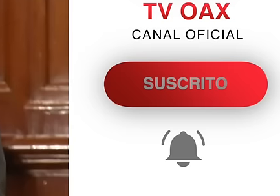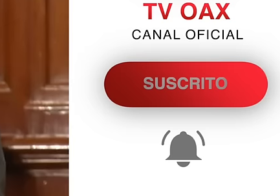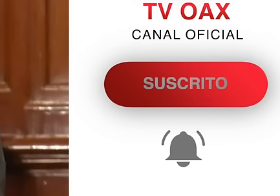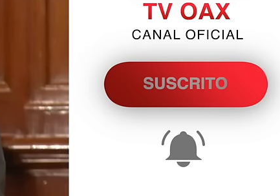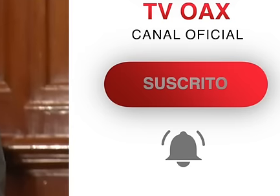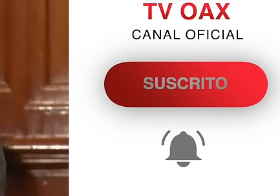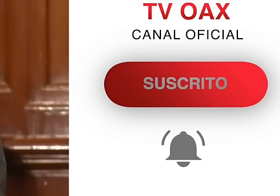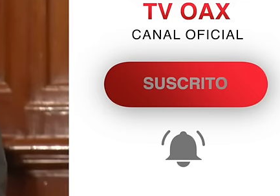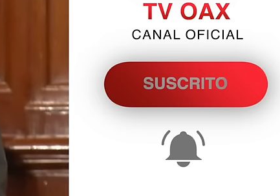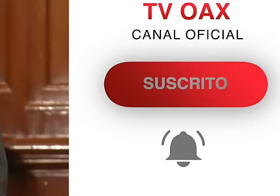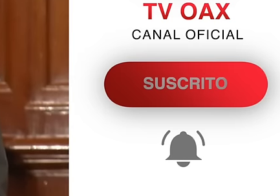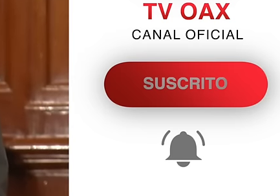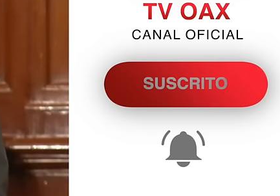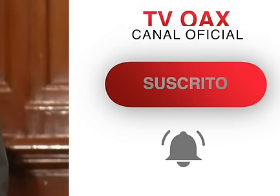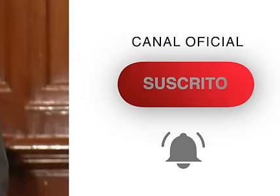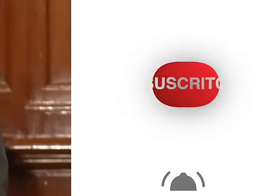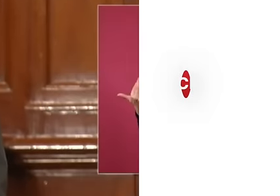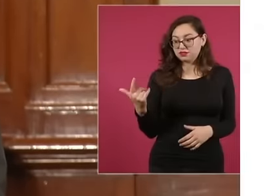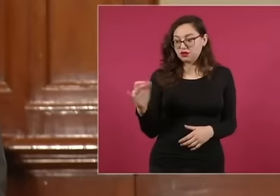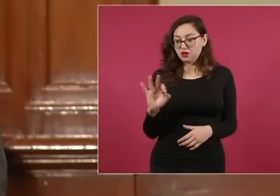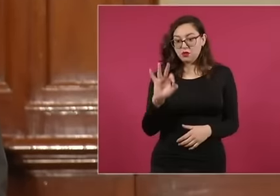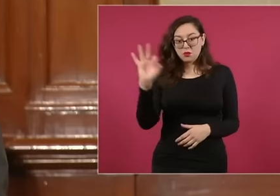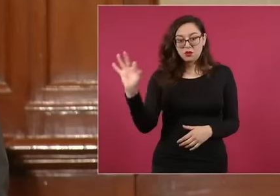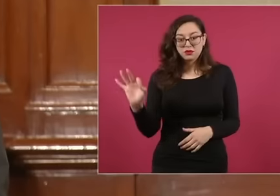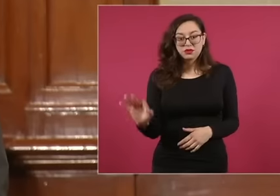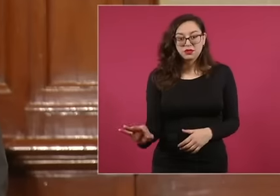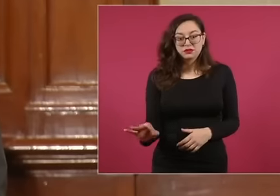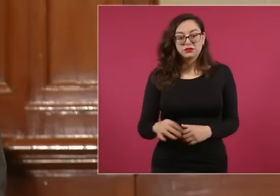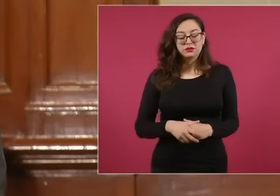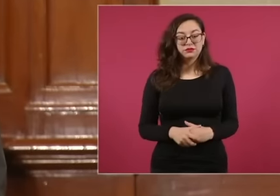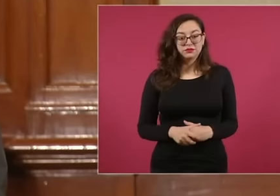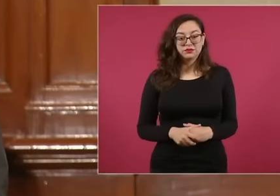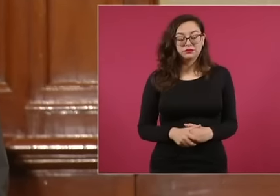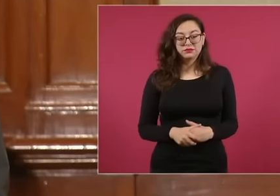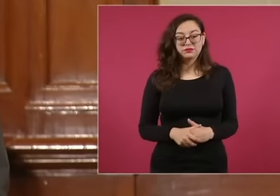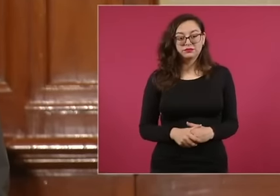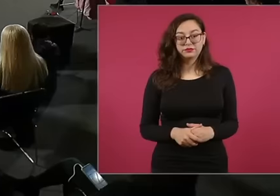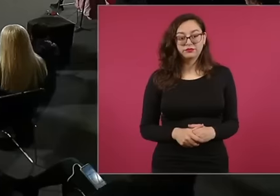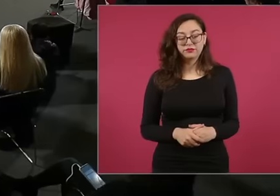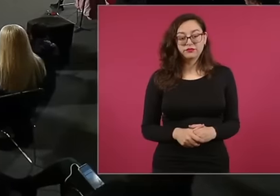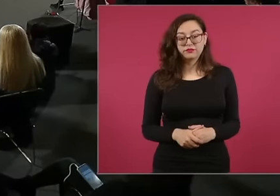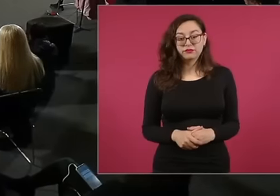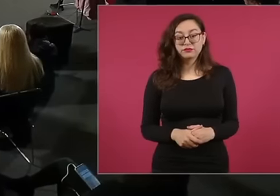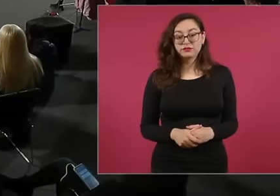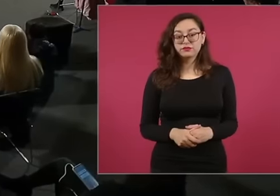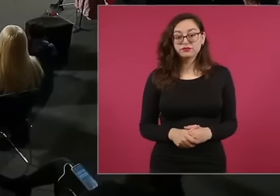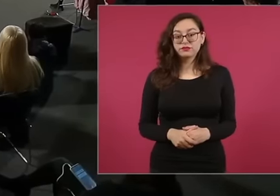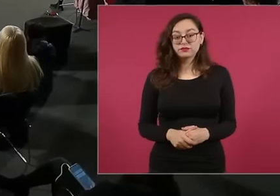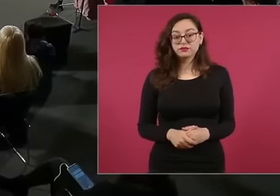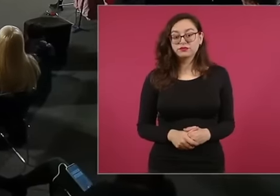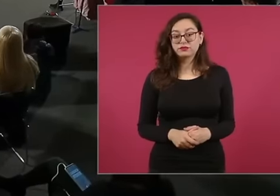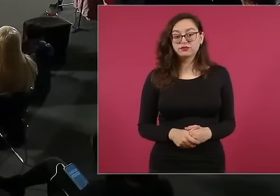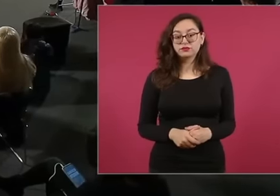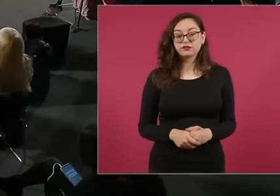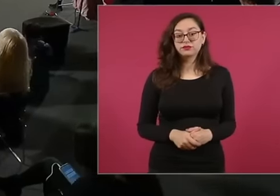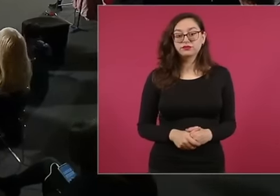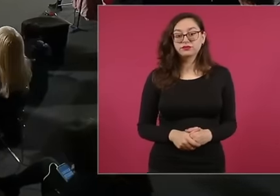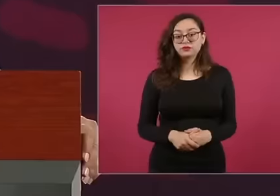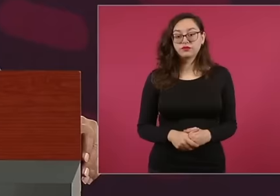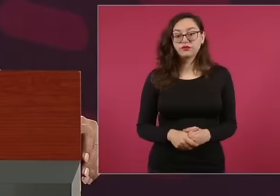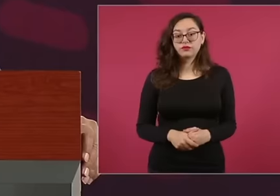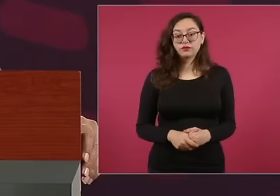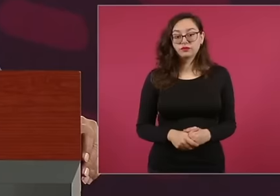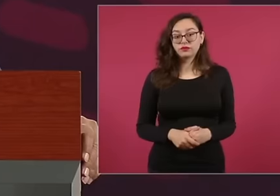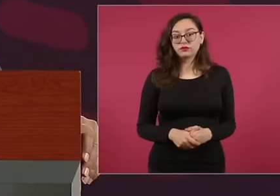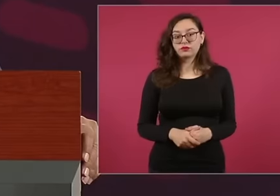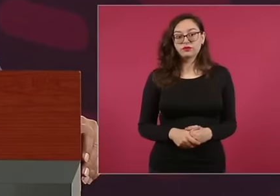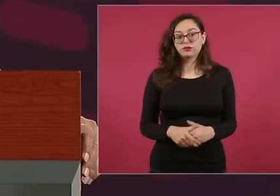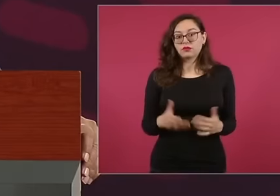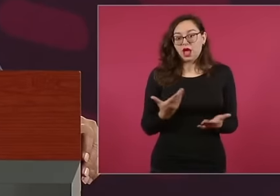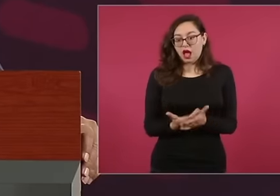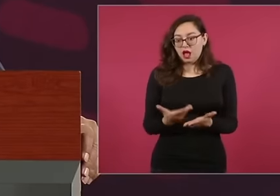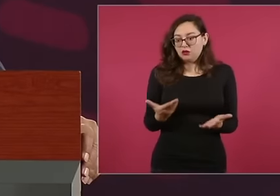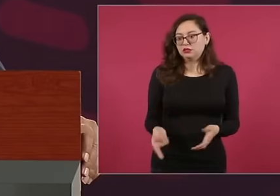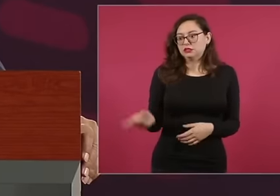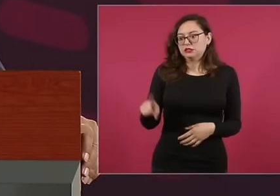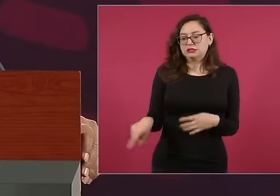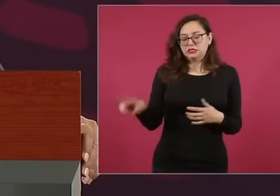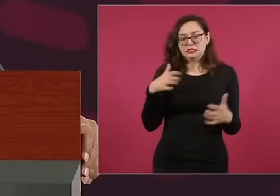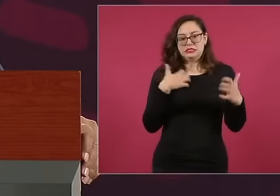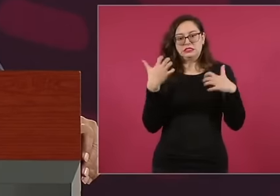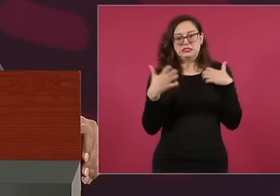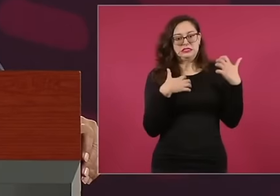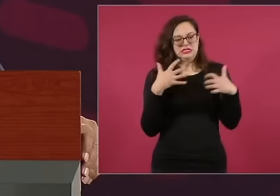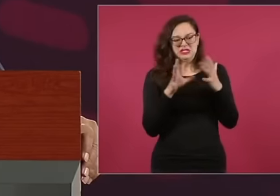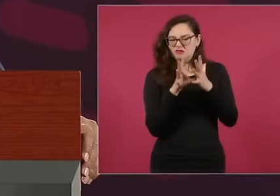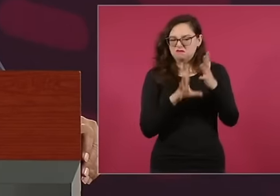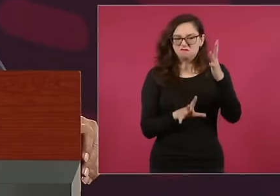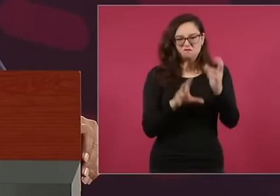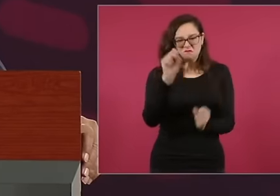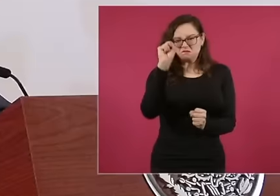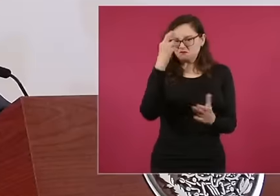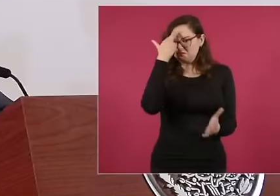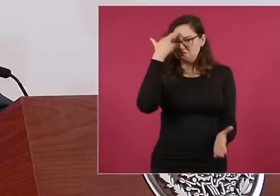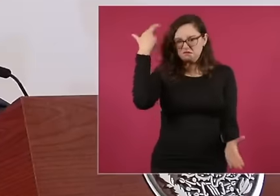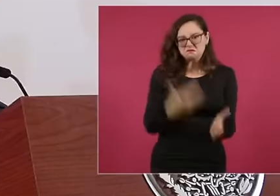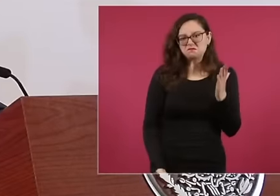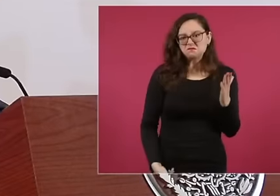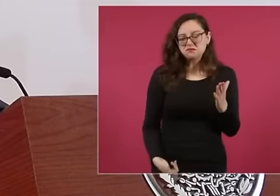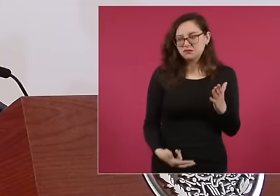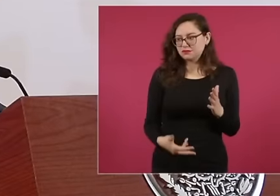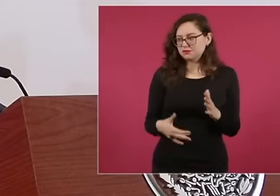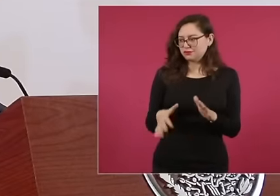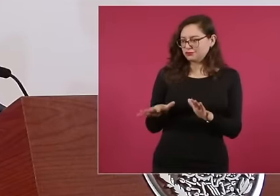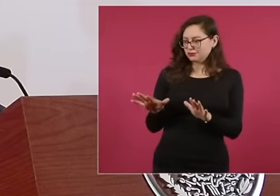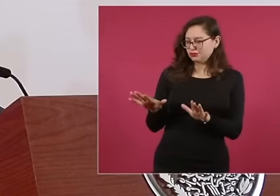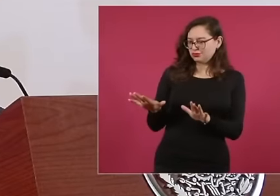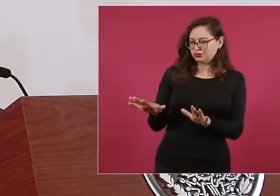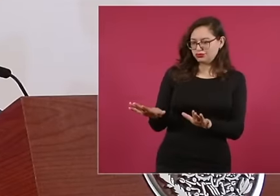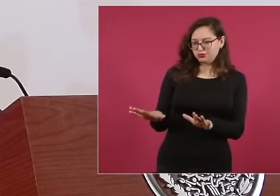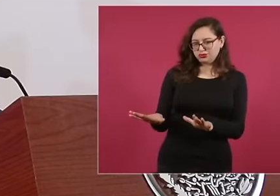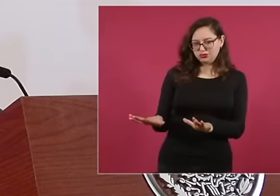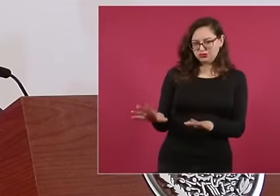25% and no now they want the Constitution to be violated no better than This Claudio